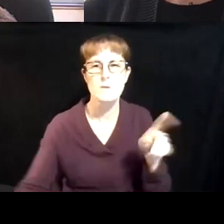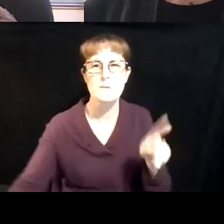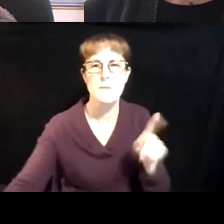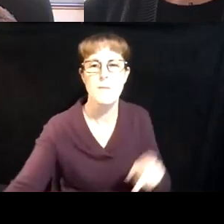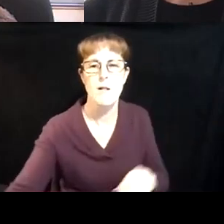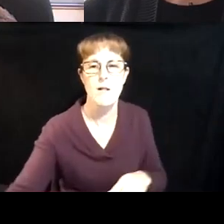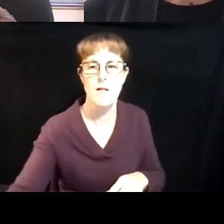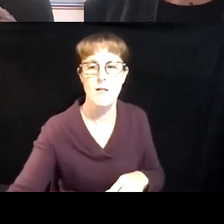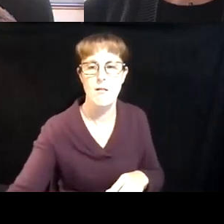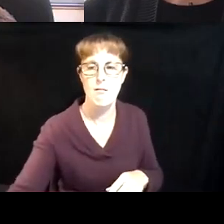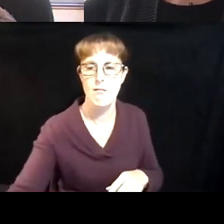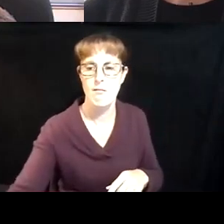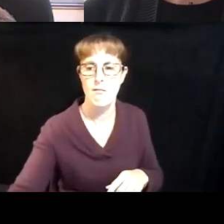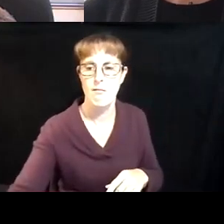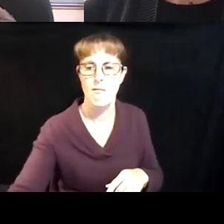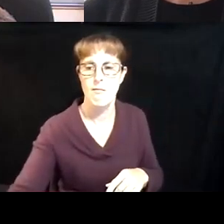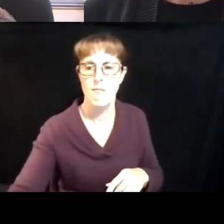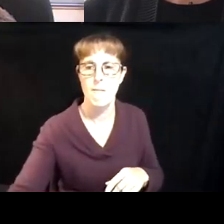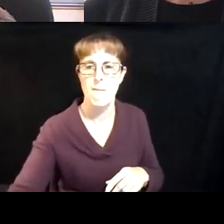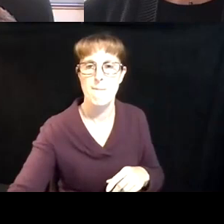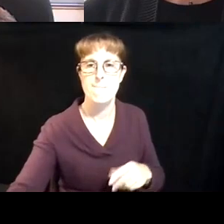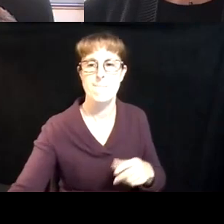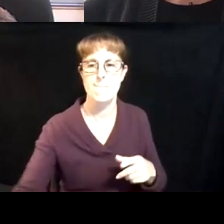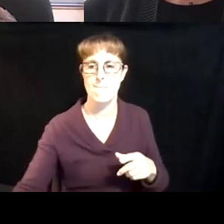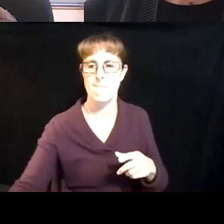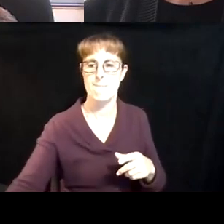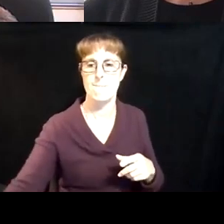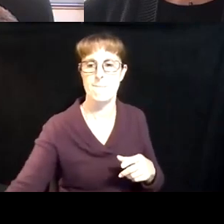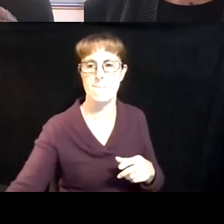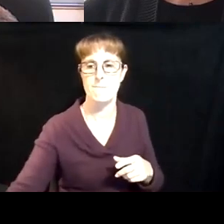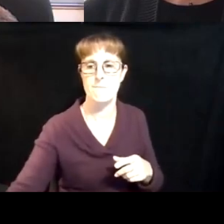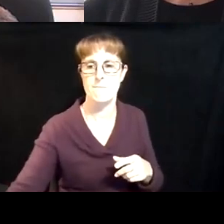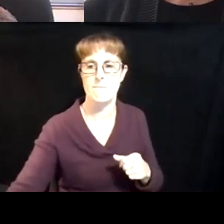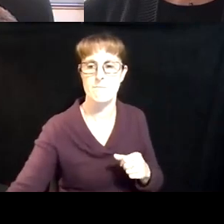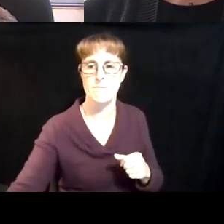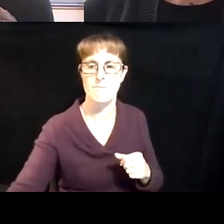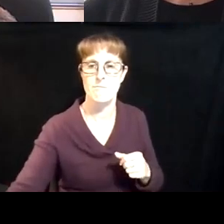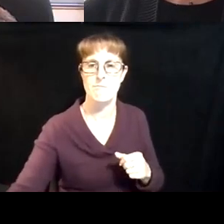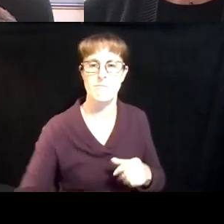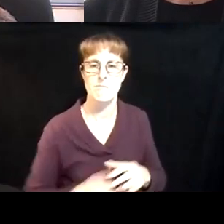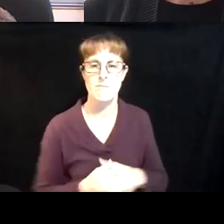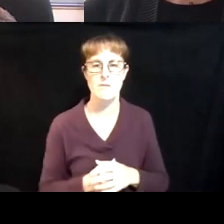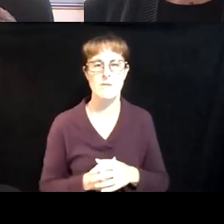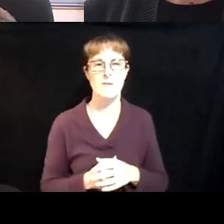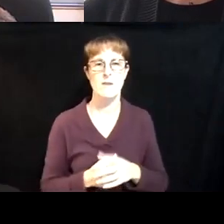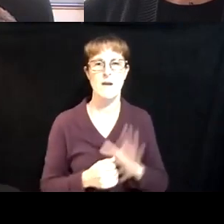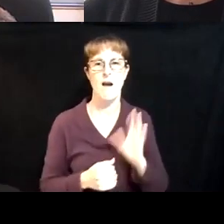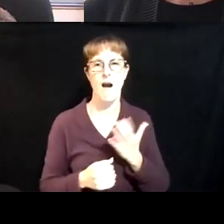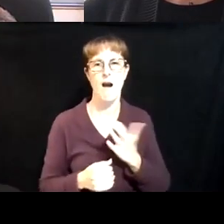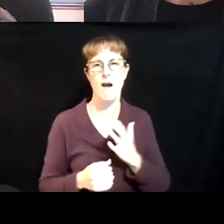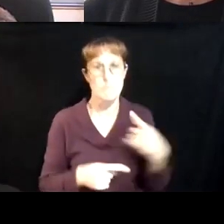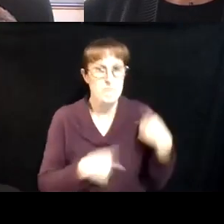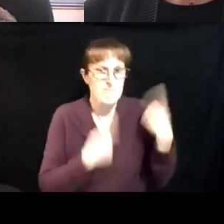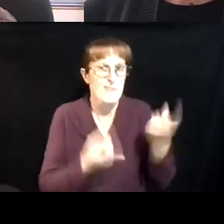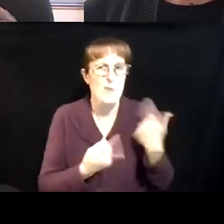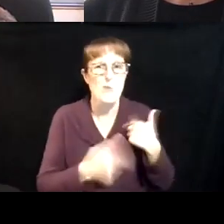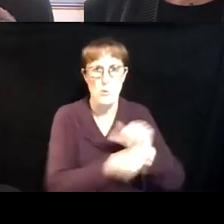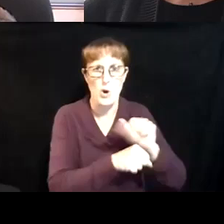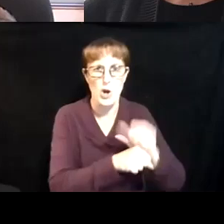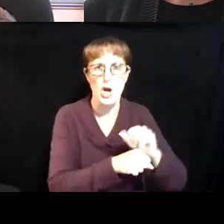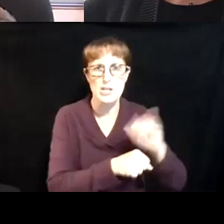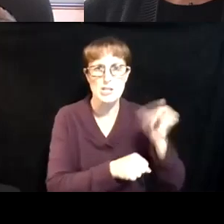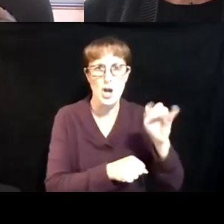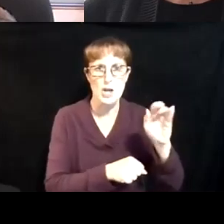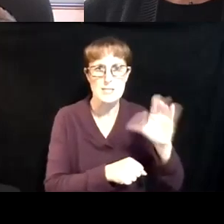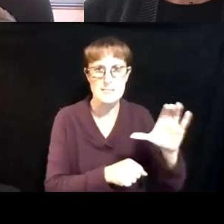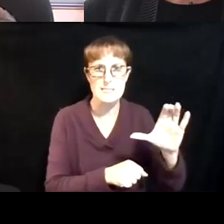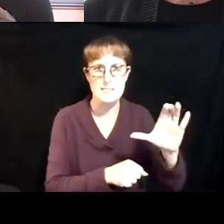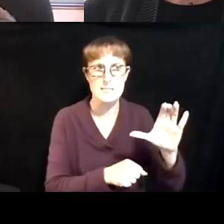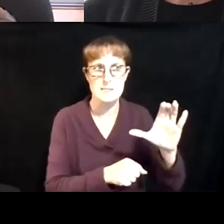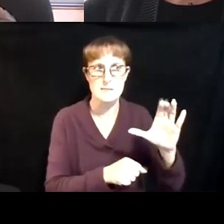advocacy alongside our ongoing efforts with respect to the Judge Rotenberg Center itself?